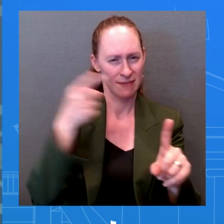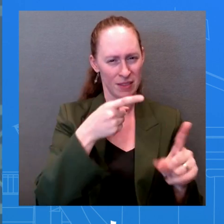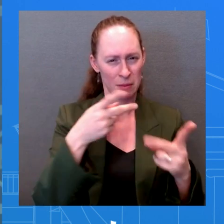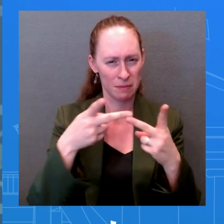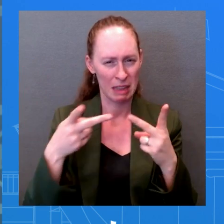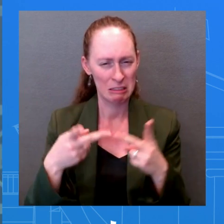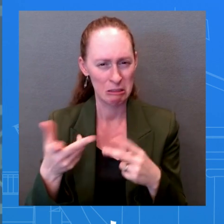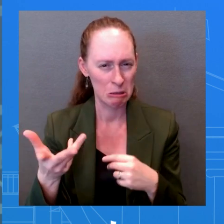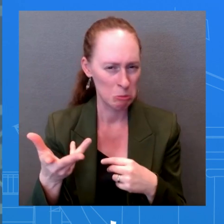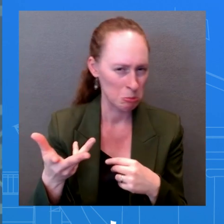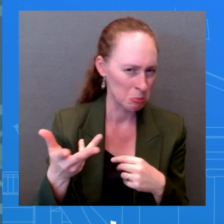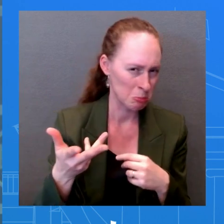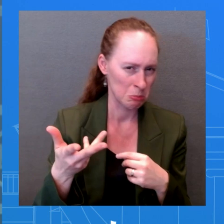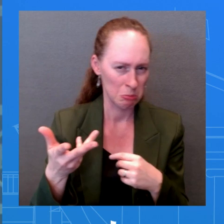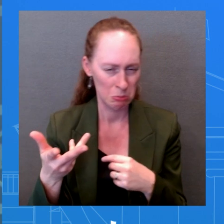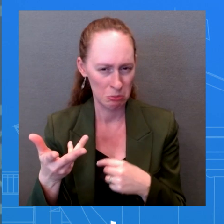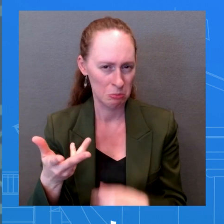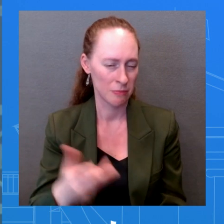Republican governors in particular.